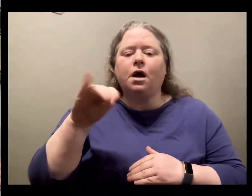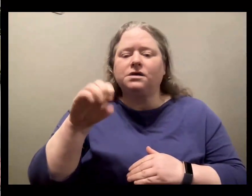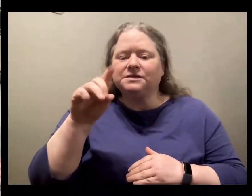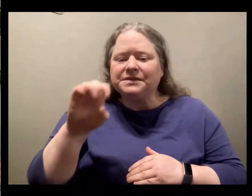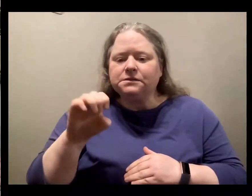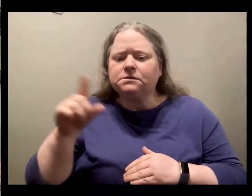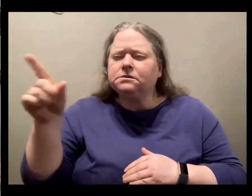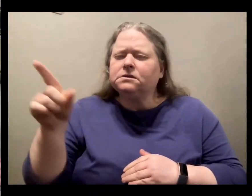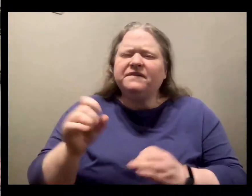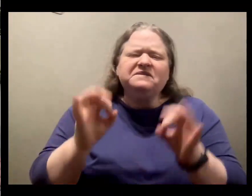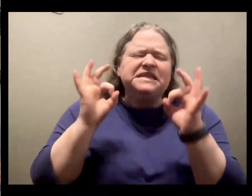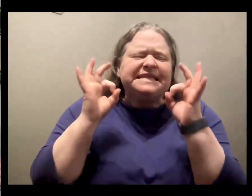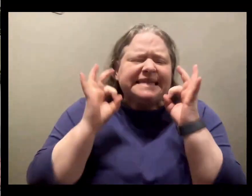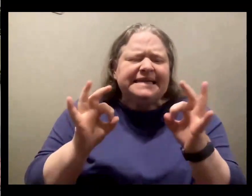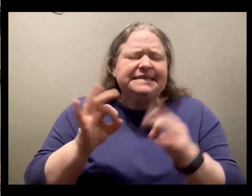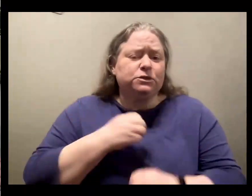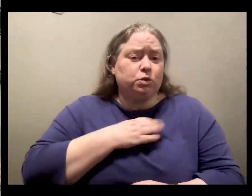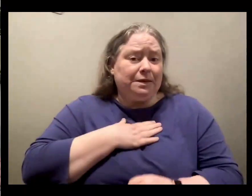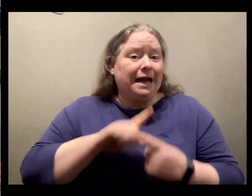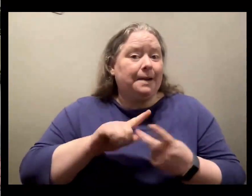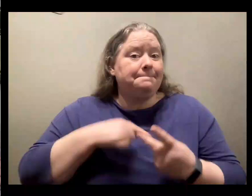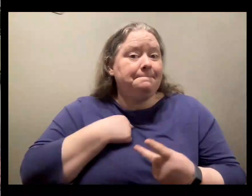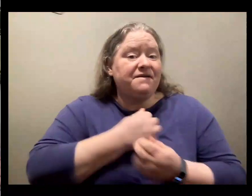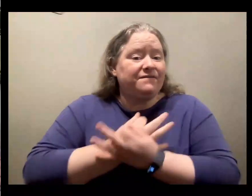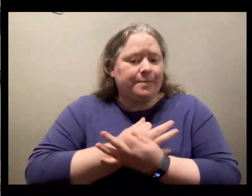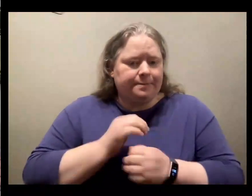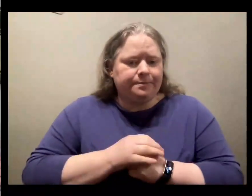who have been absolutely fantastic to me and my family.